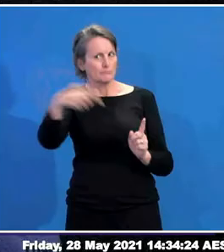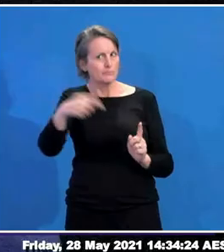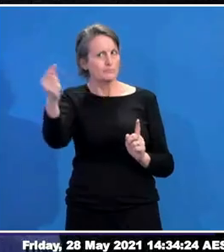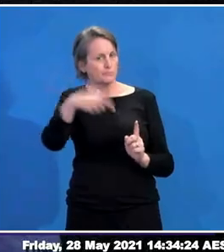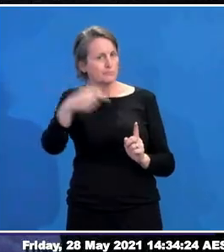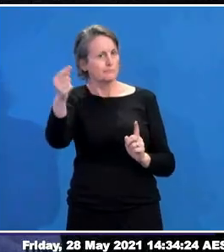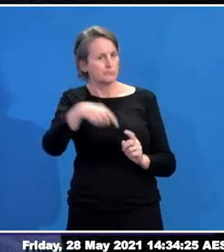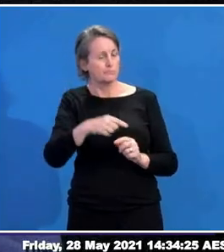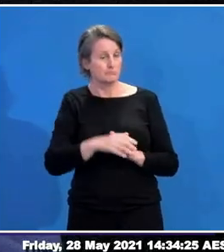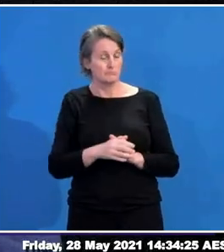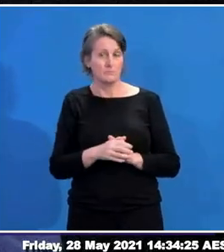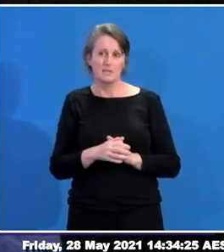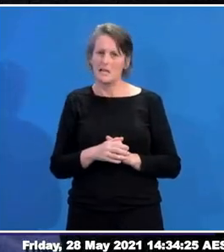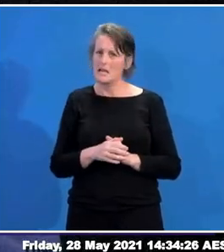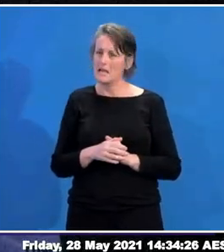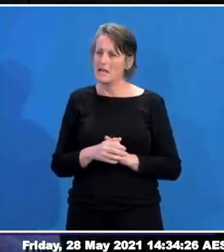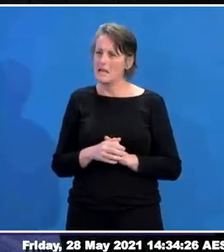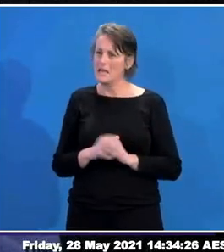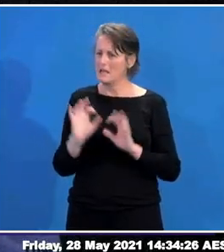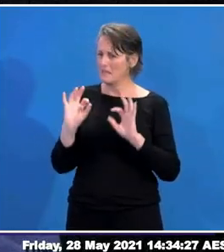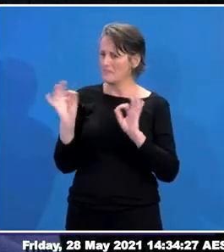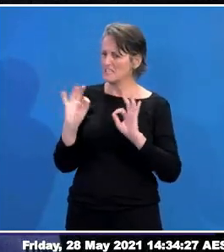There isn't anything specific that would